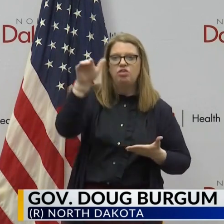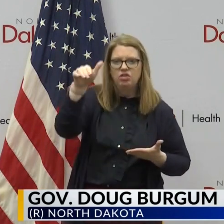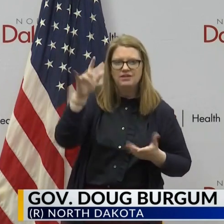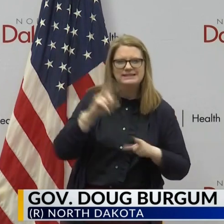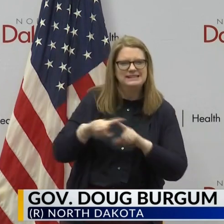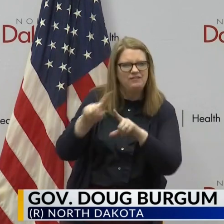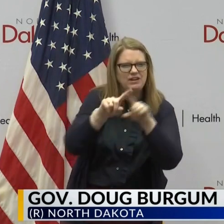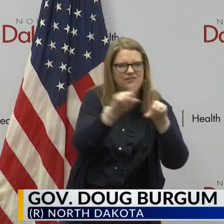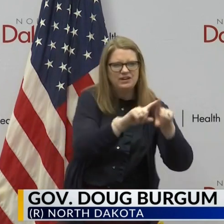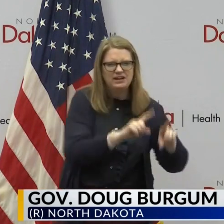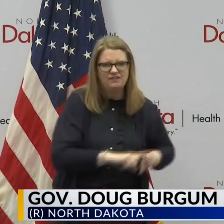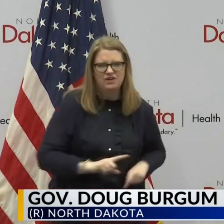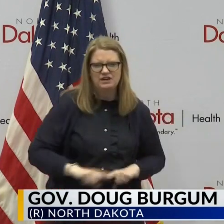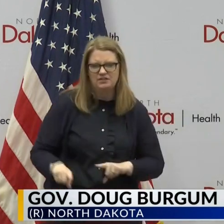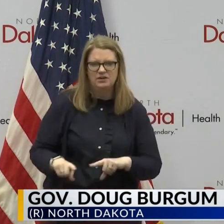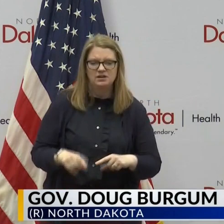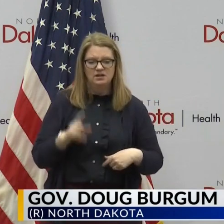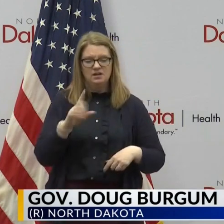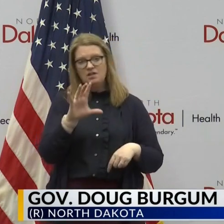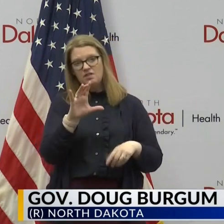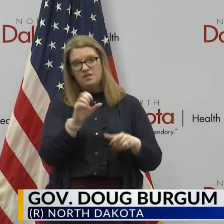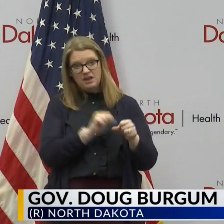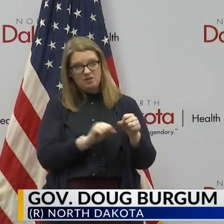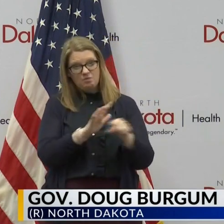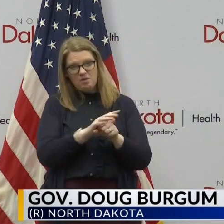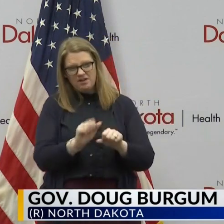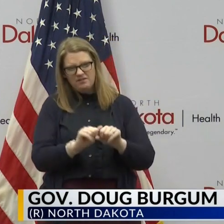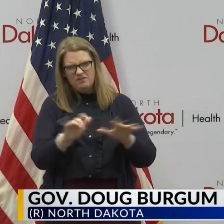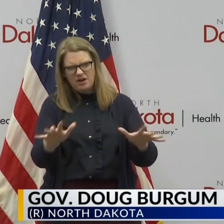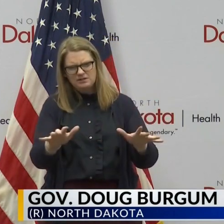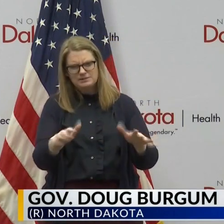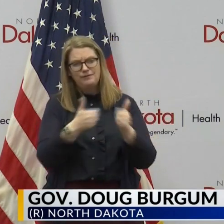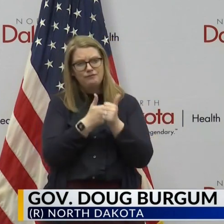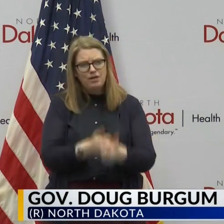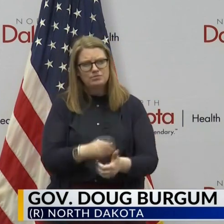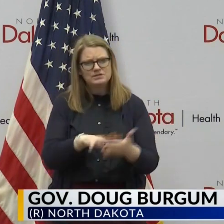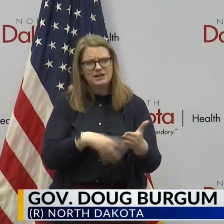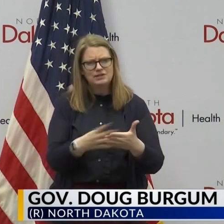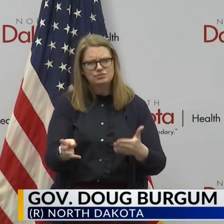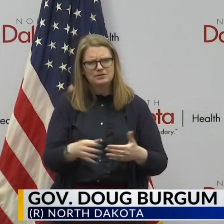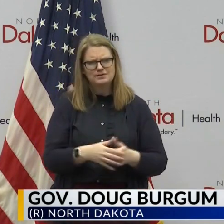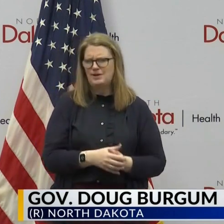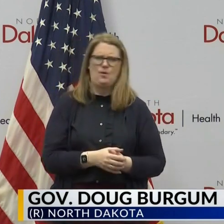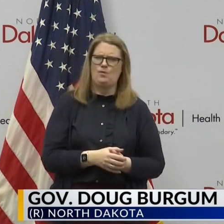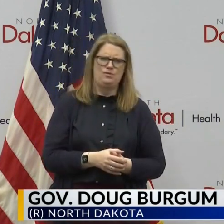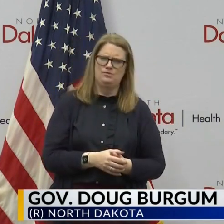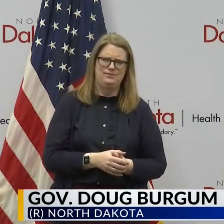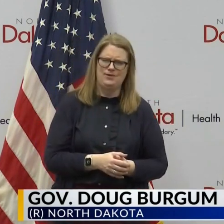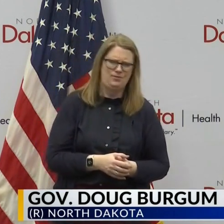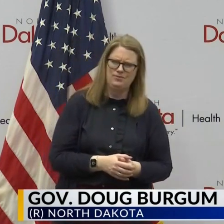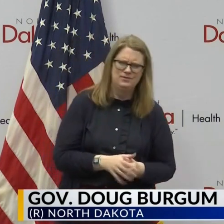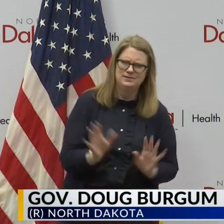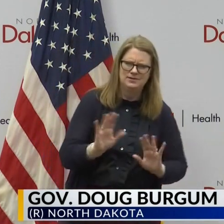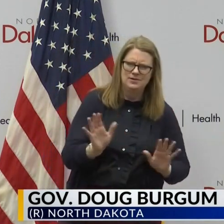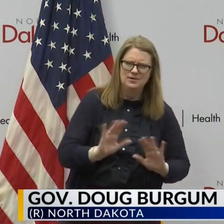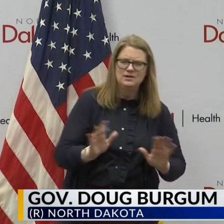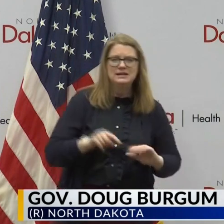DOES, THAT EACH STATES ARE ON DIFFERENT TIME LINES AND CURVES AND THE VIRUS ITSELF DOES NOT